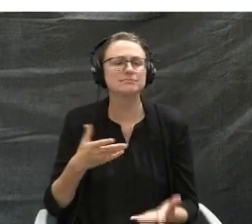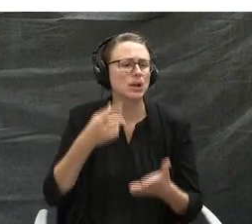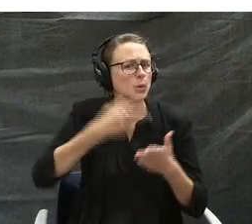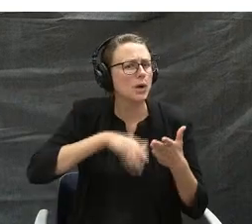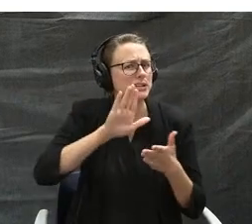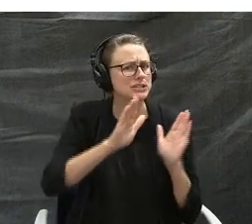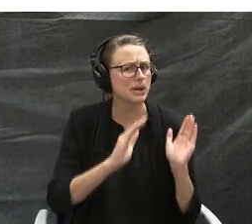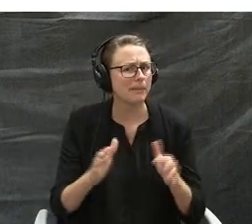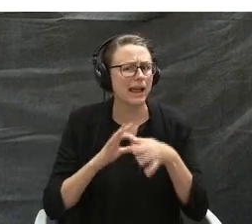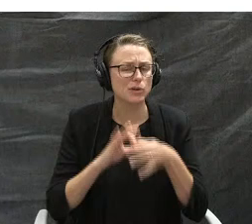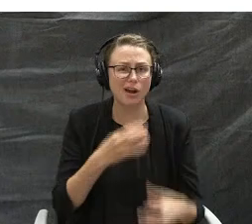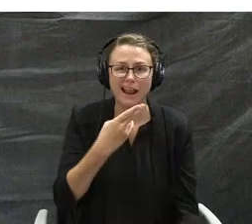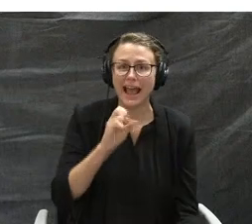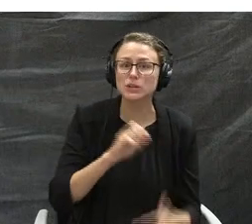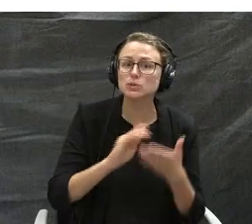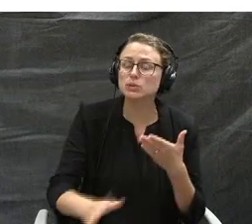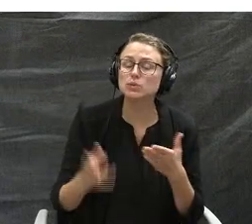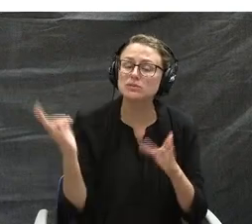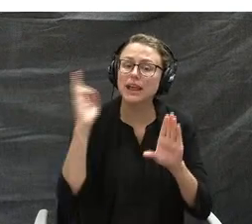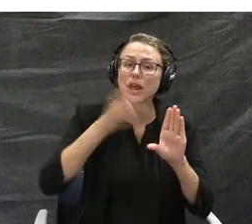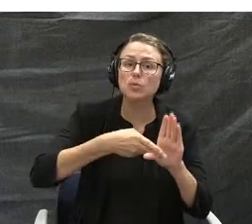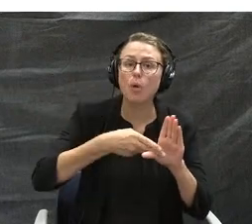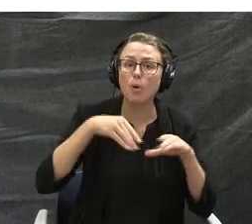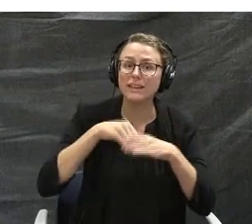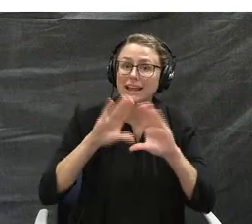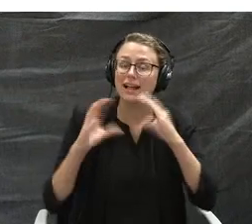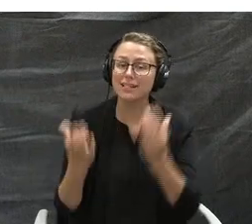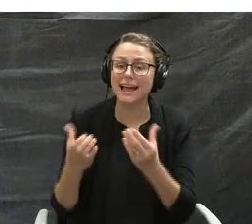students enrolled in classes in the new momentum trades program?